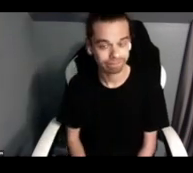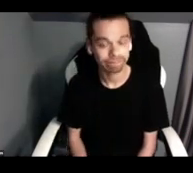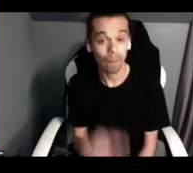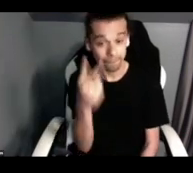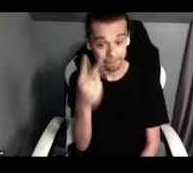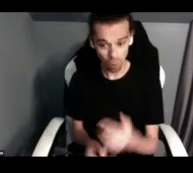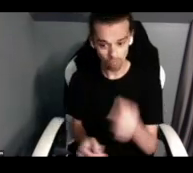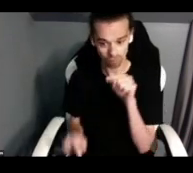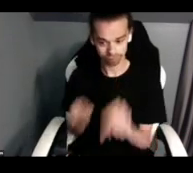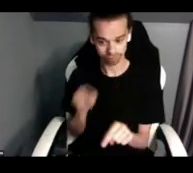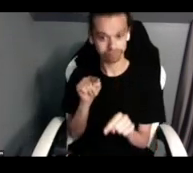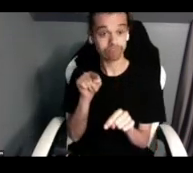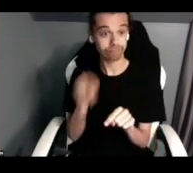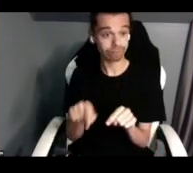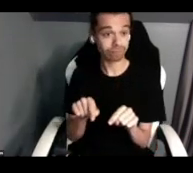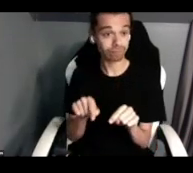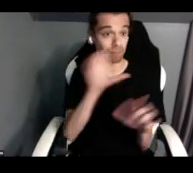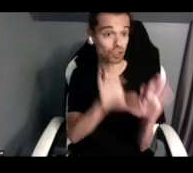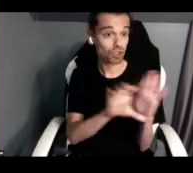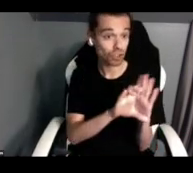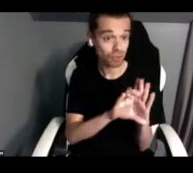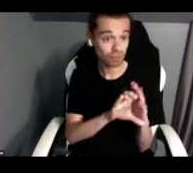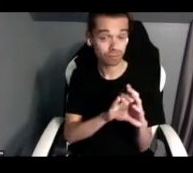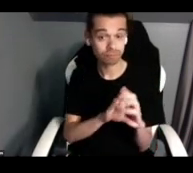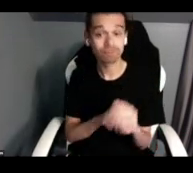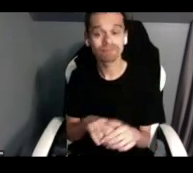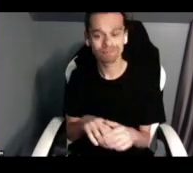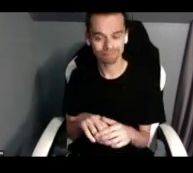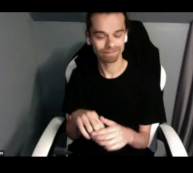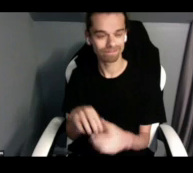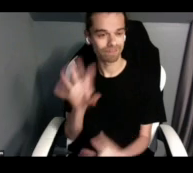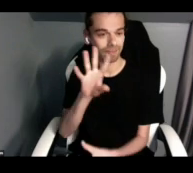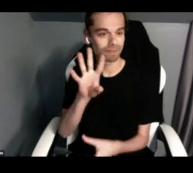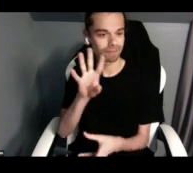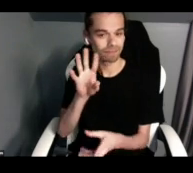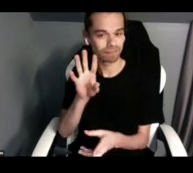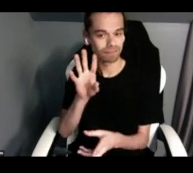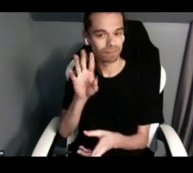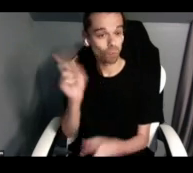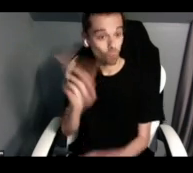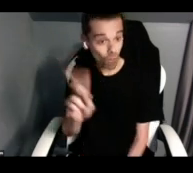located within the meeting control bar.